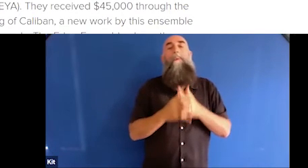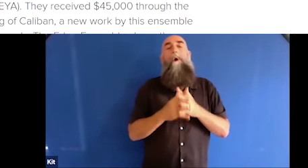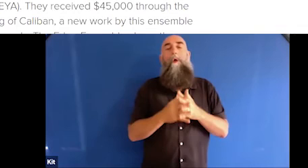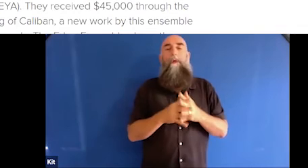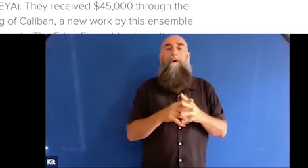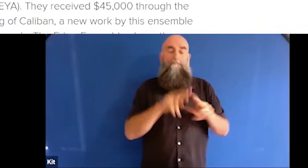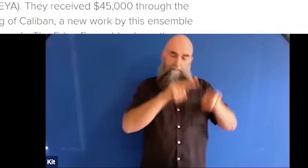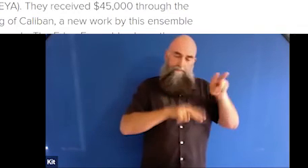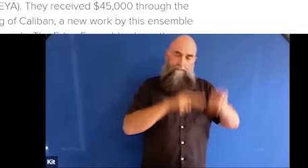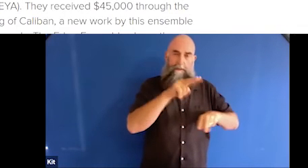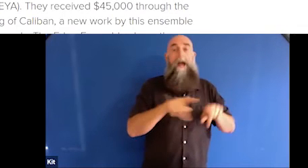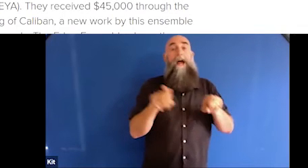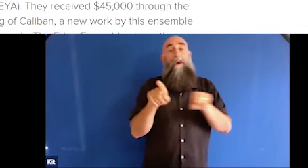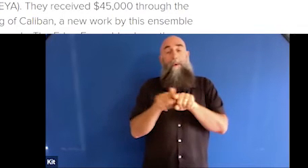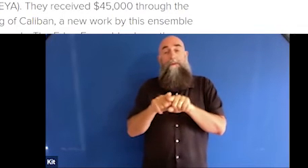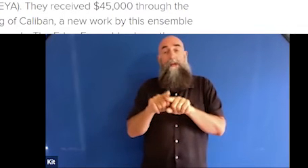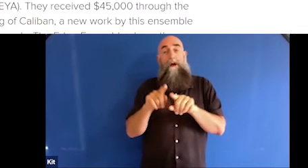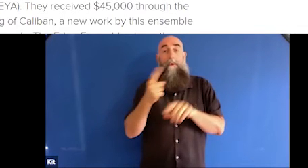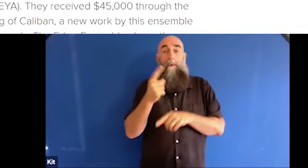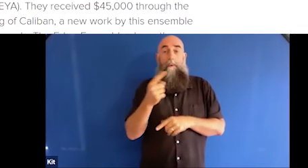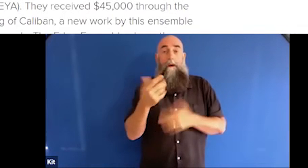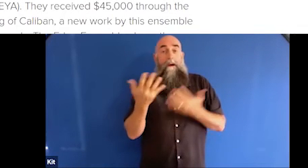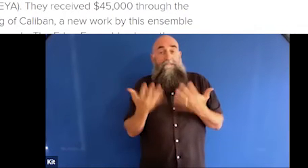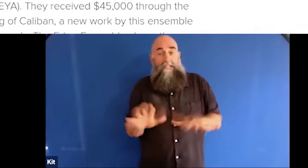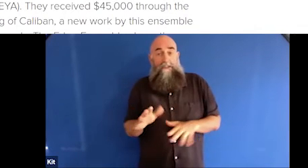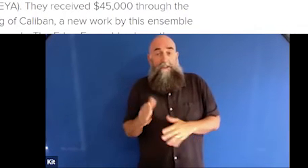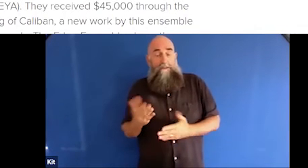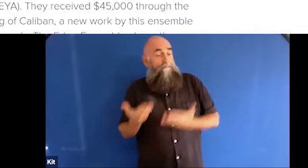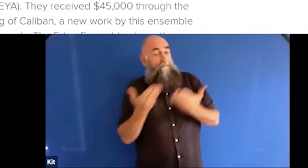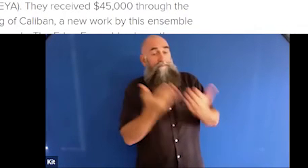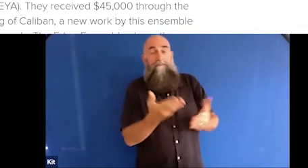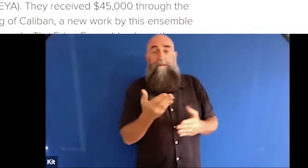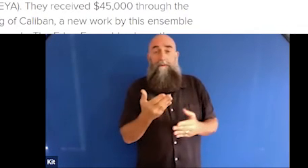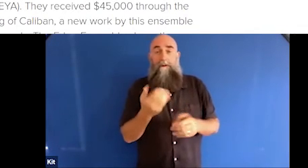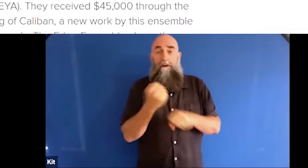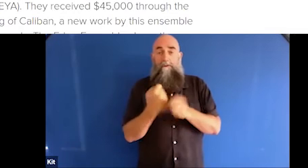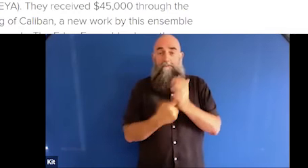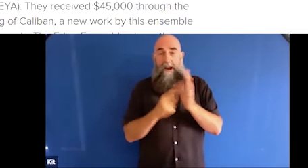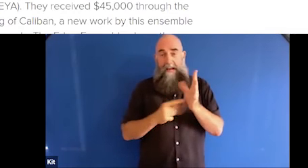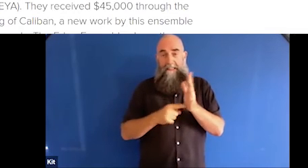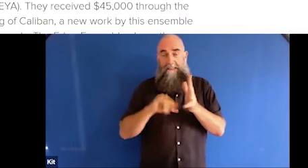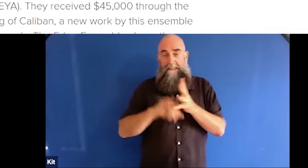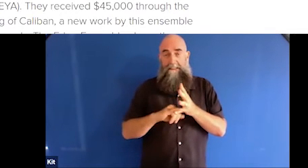awarded grants, you can sort that Excel by arts practice. If you're a visual artist,